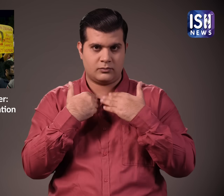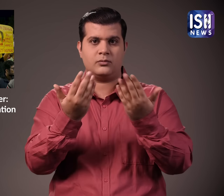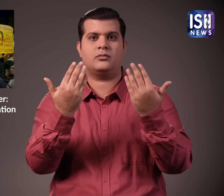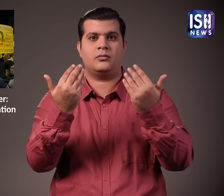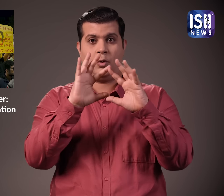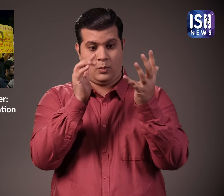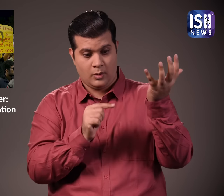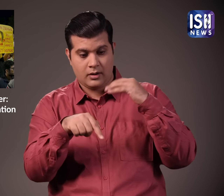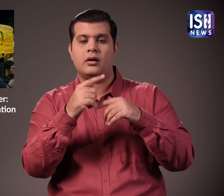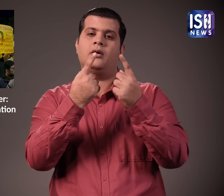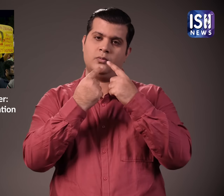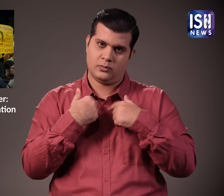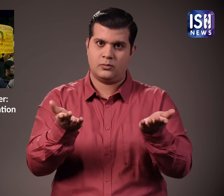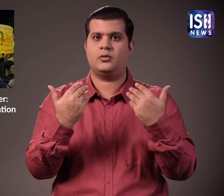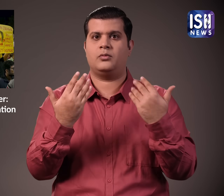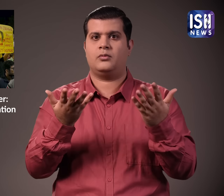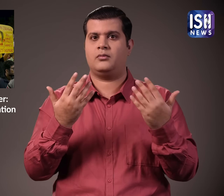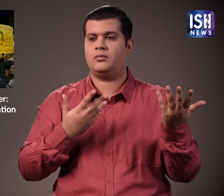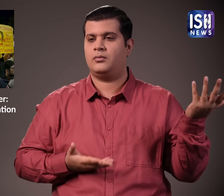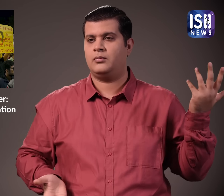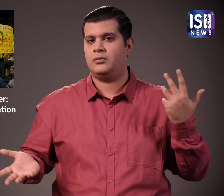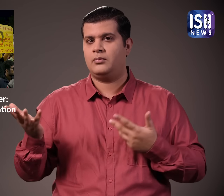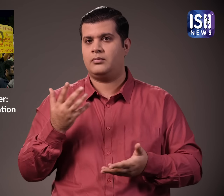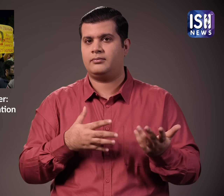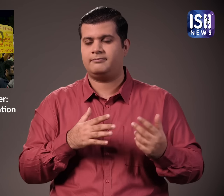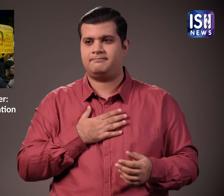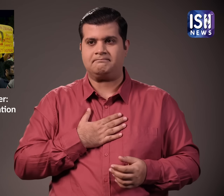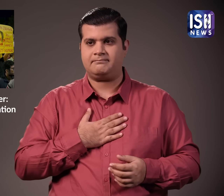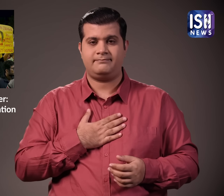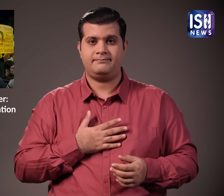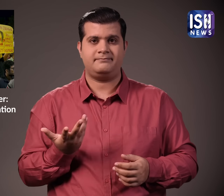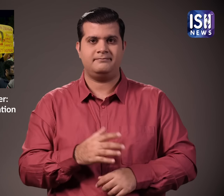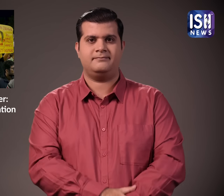Then tell me which other place is safe in India? Which other place is safe in the world? This terrible.